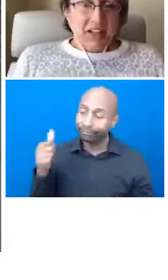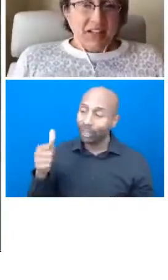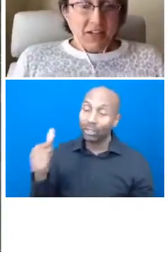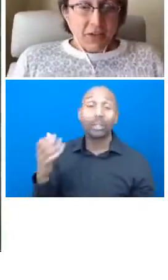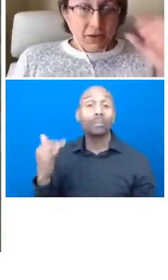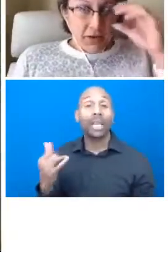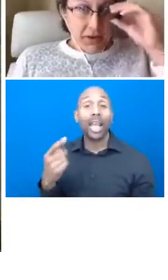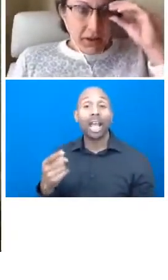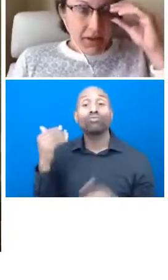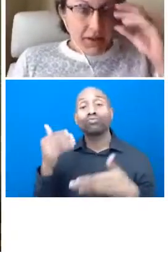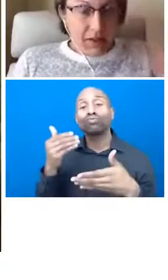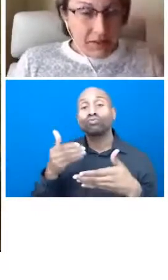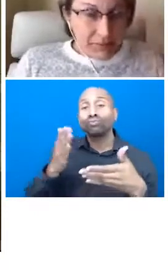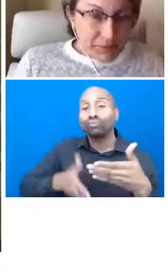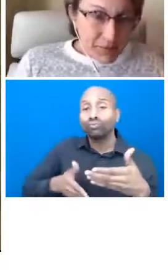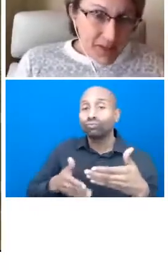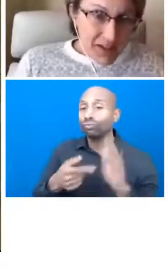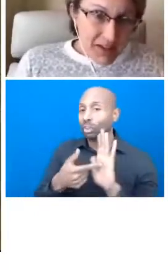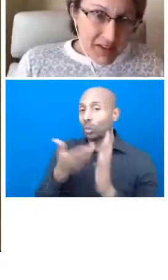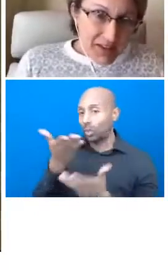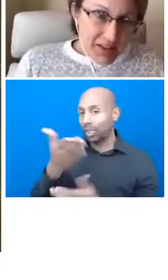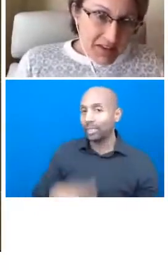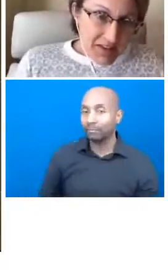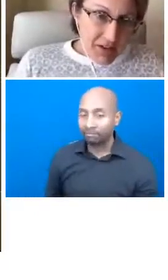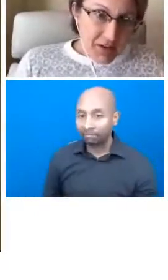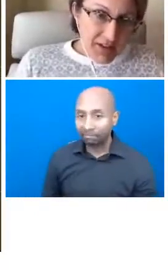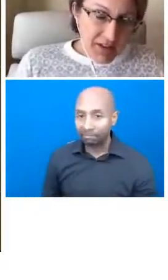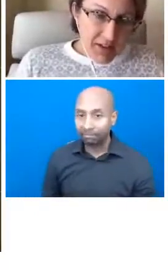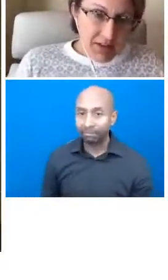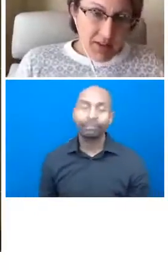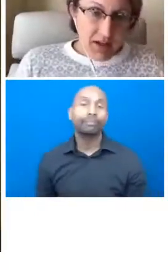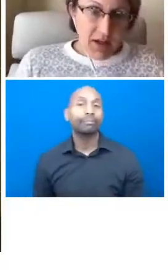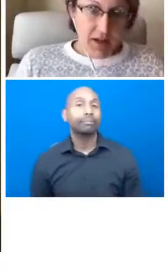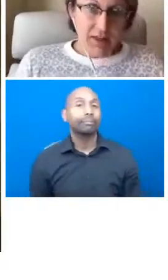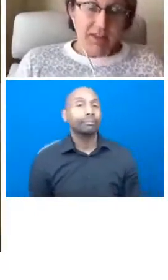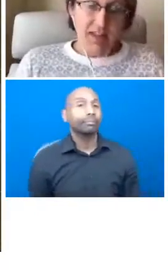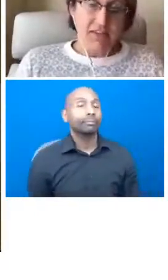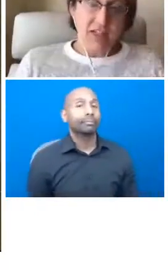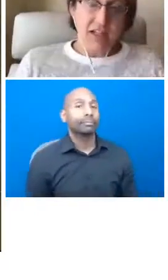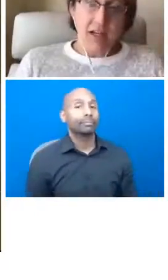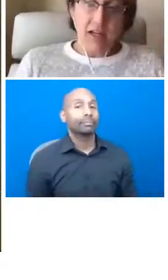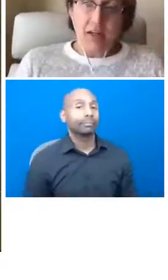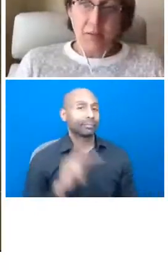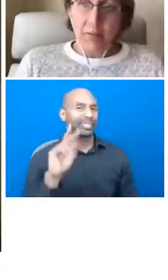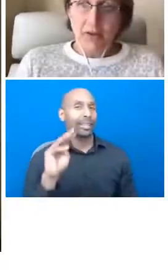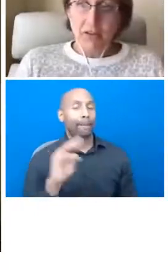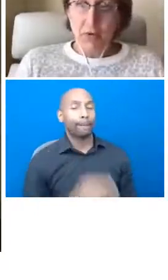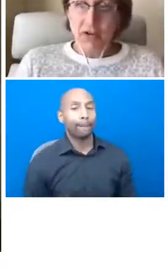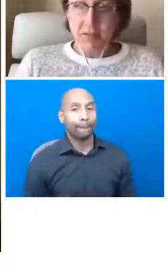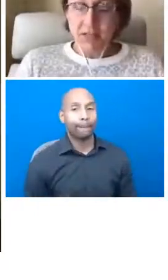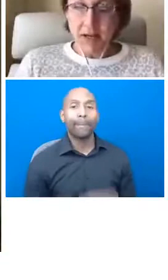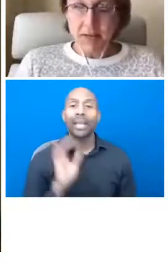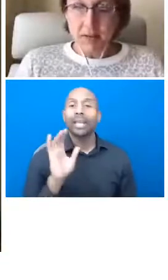Kim: This is the Safety Net: Baltimore.